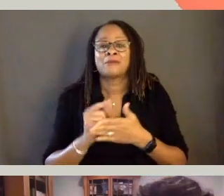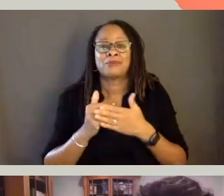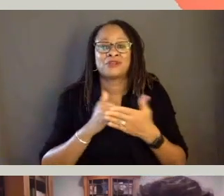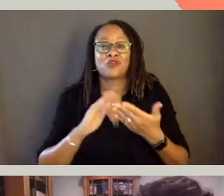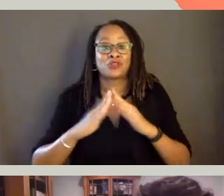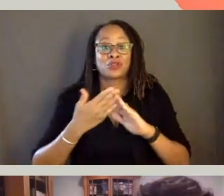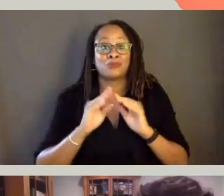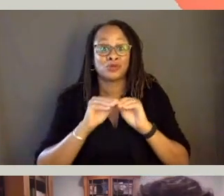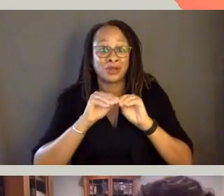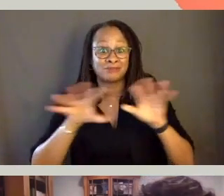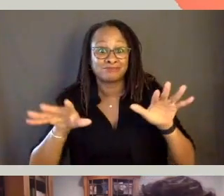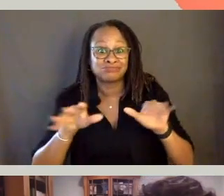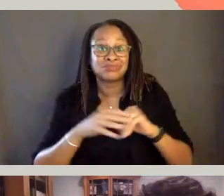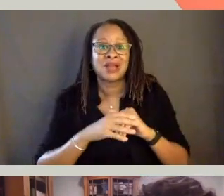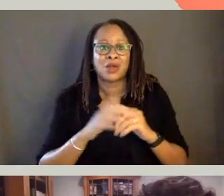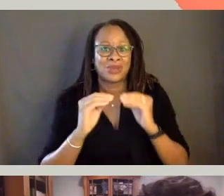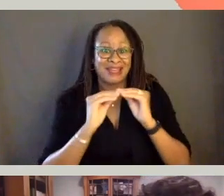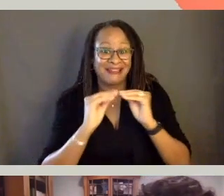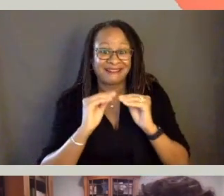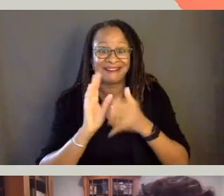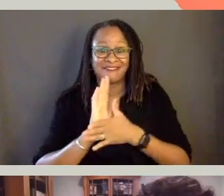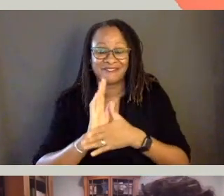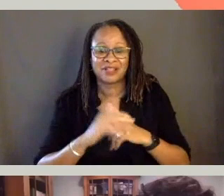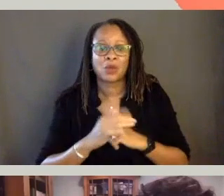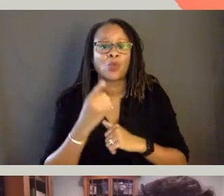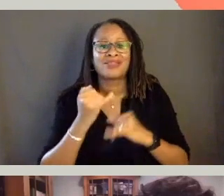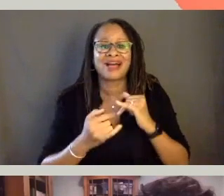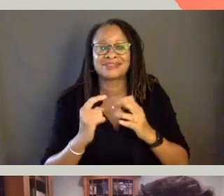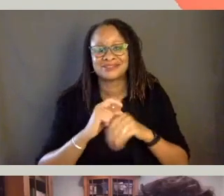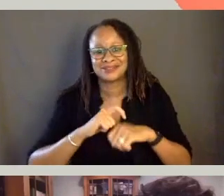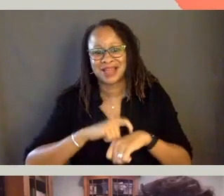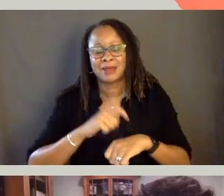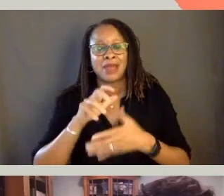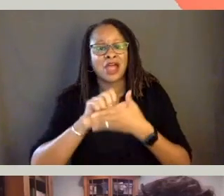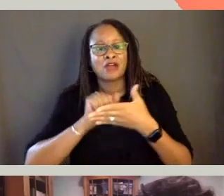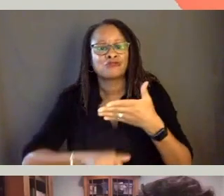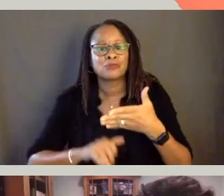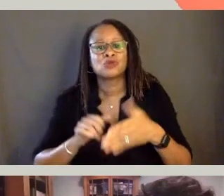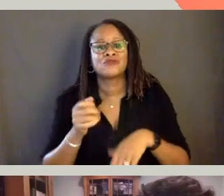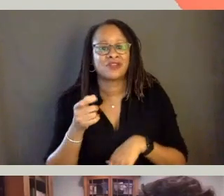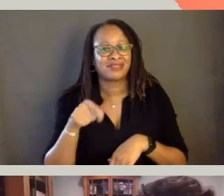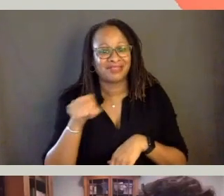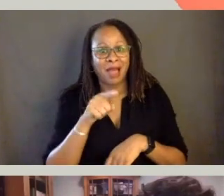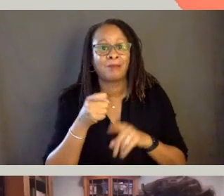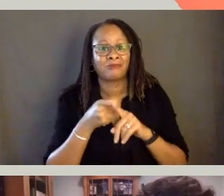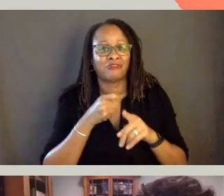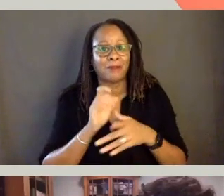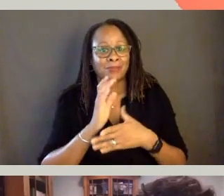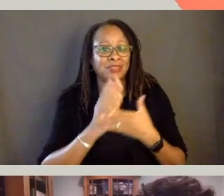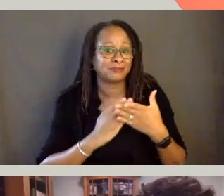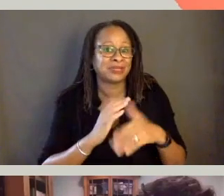we edited the film one last time and removed them. And I think,